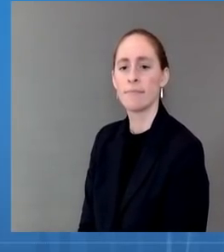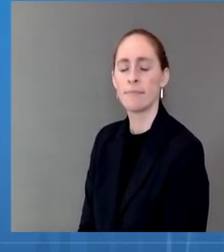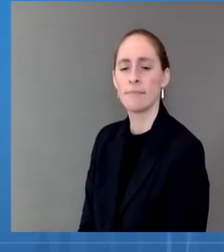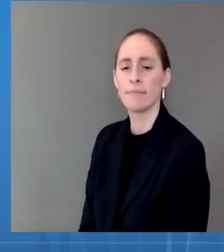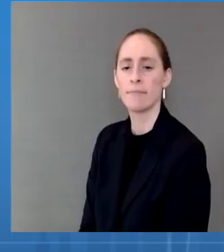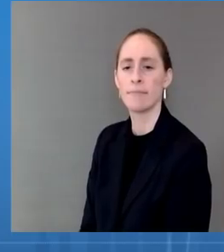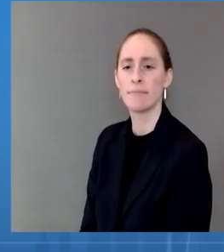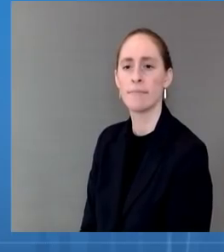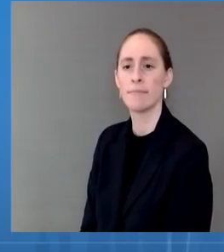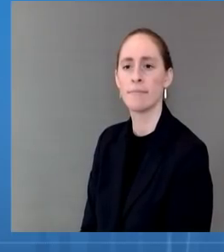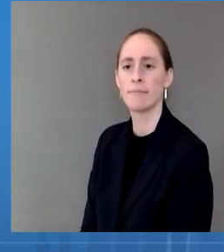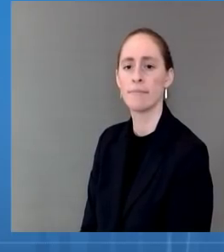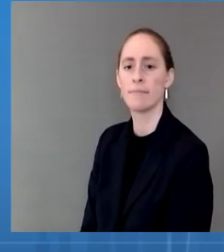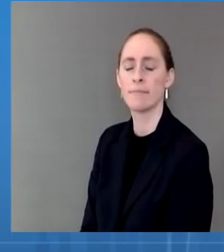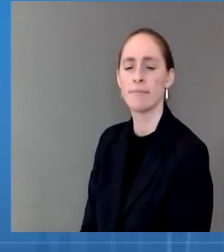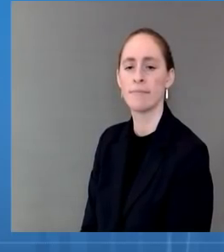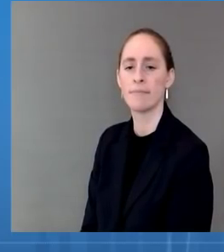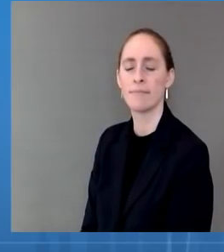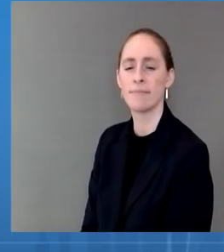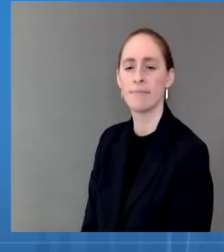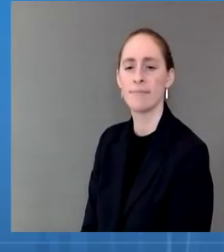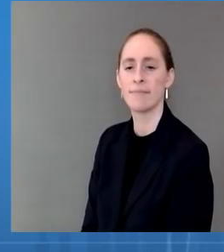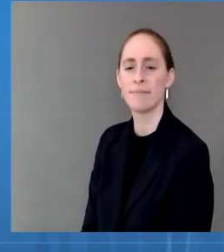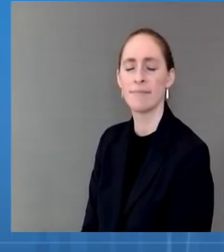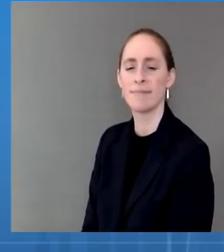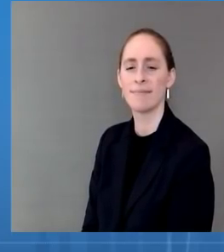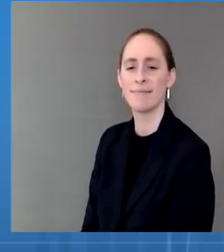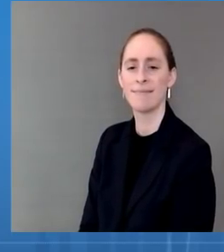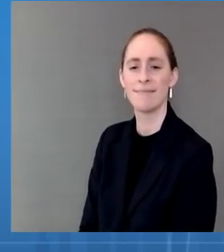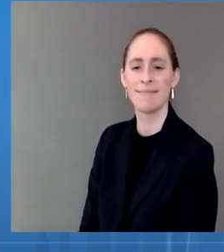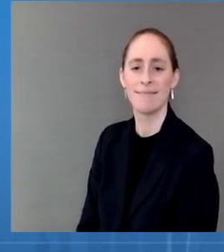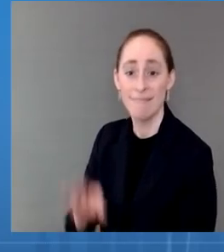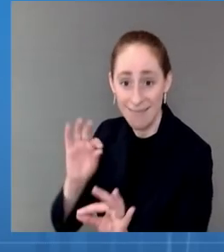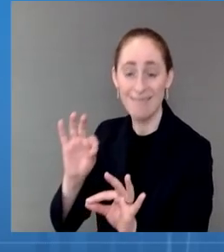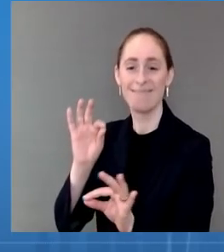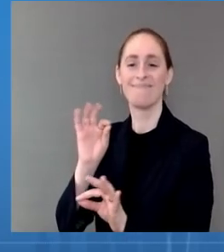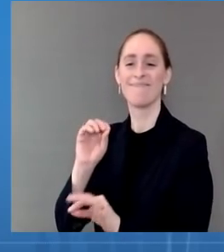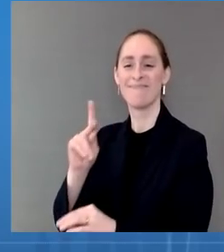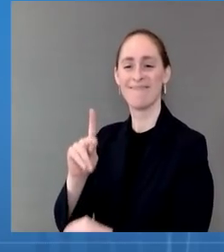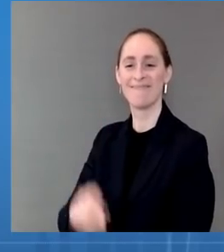The Press: There we go. Sorry about that. Okay, so my first question is about the U.K.,